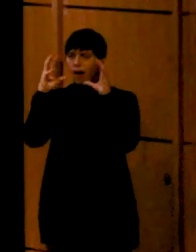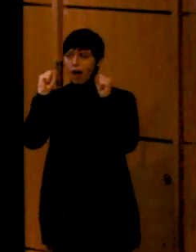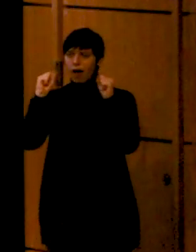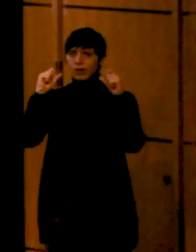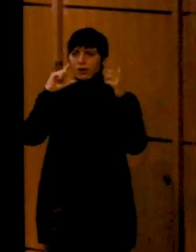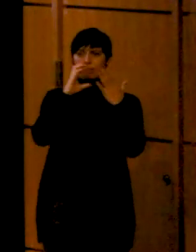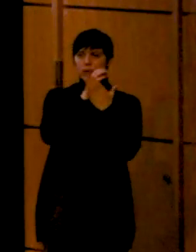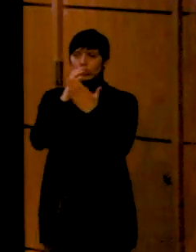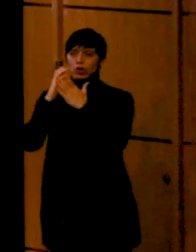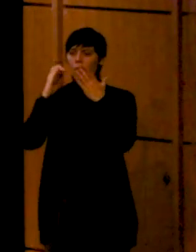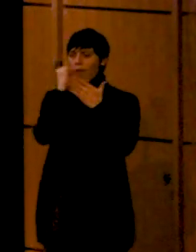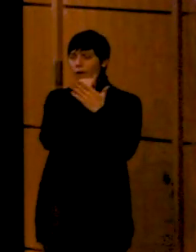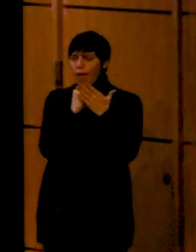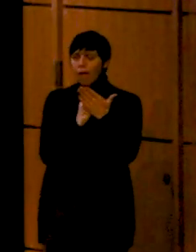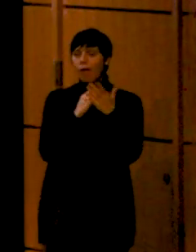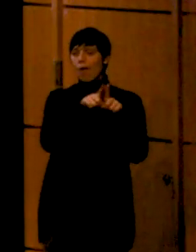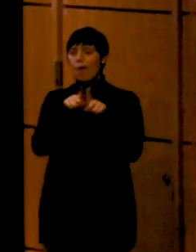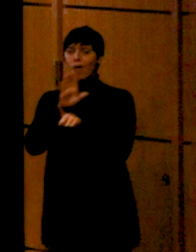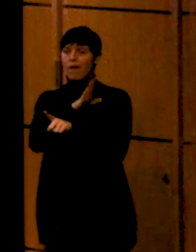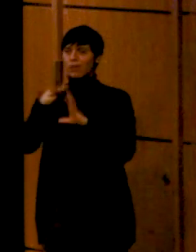to this majestic volcano and its eruption.